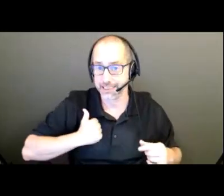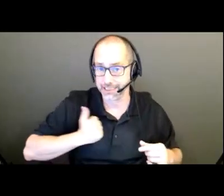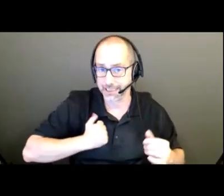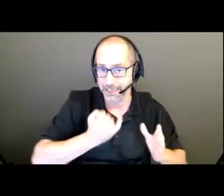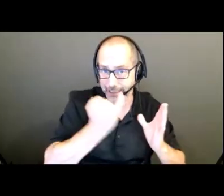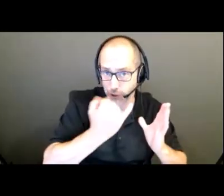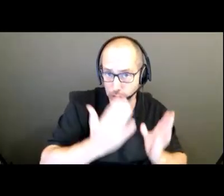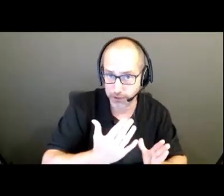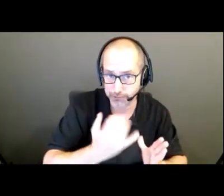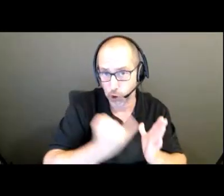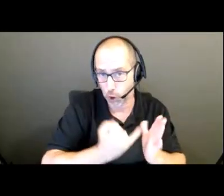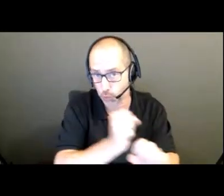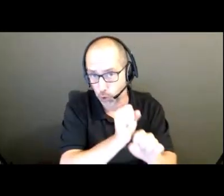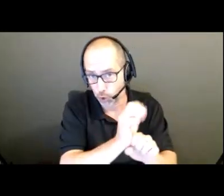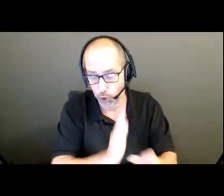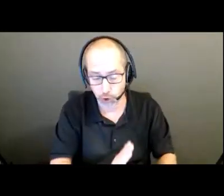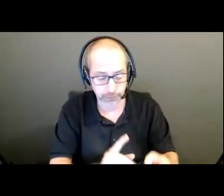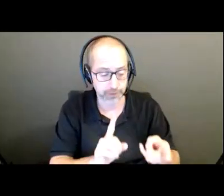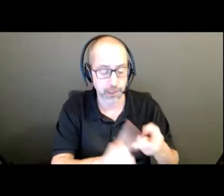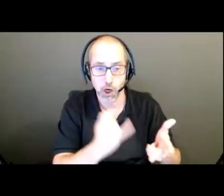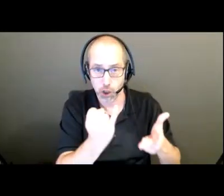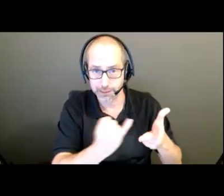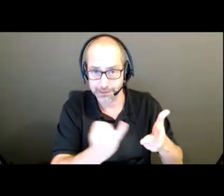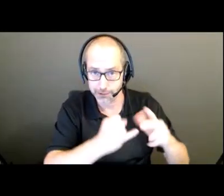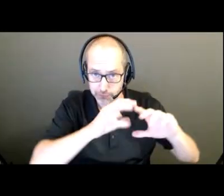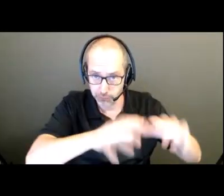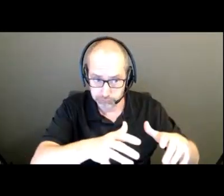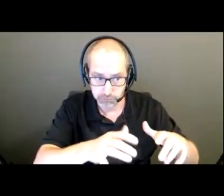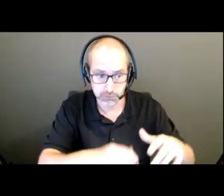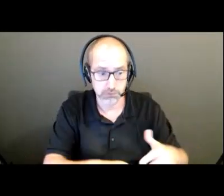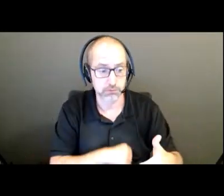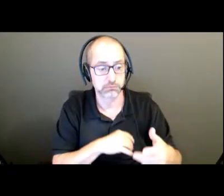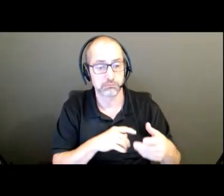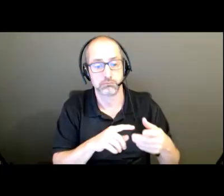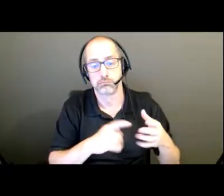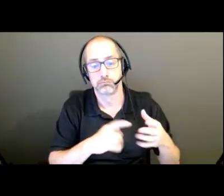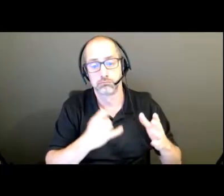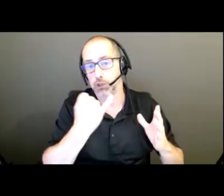workers, Canadian artistic groups, and Canadian artistic organizations.